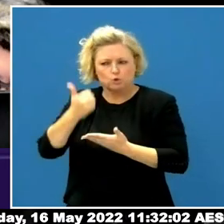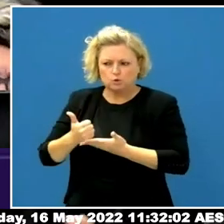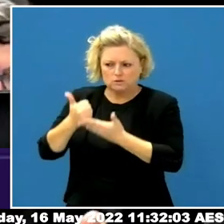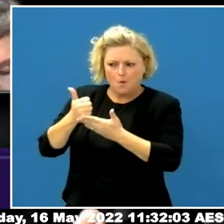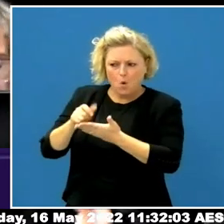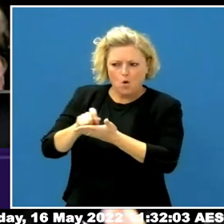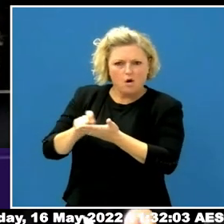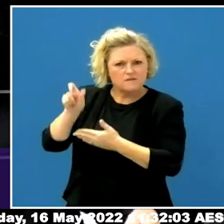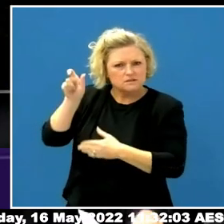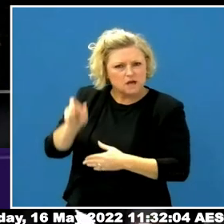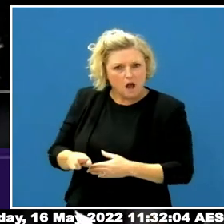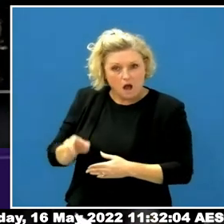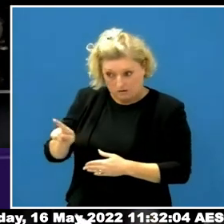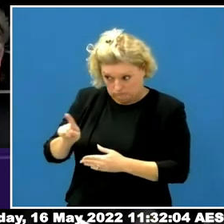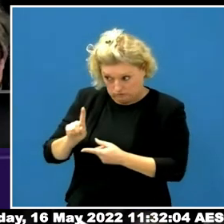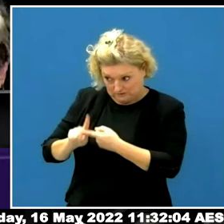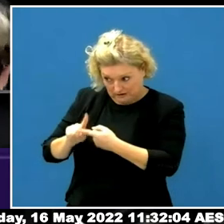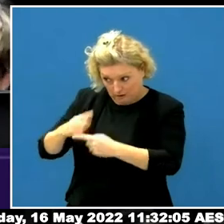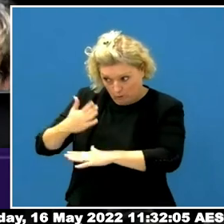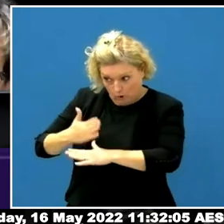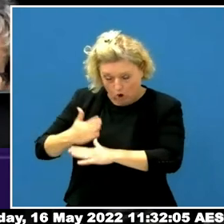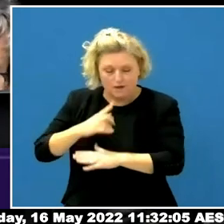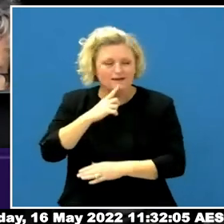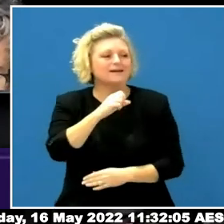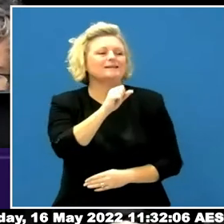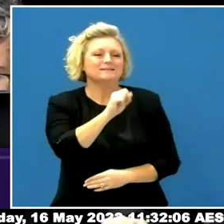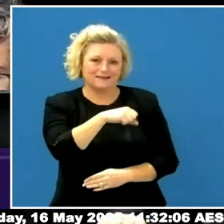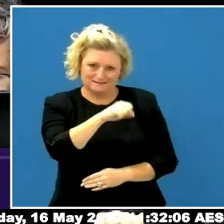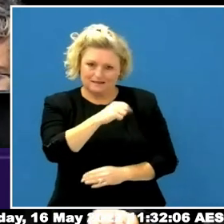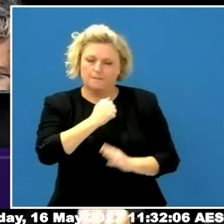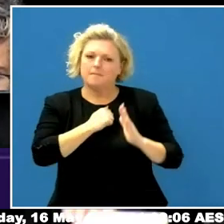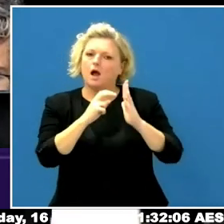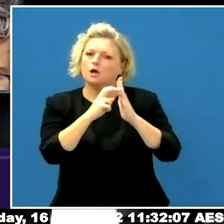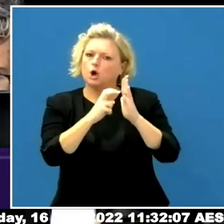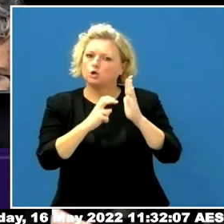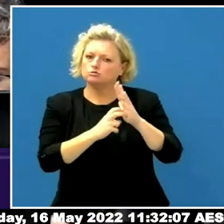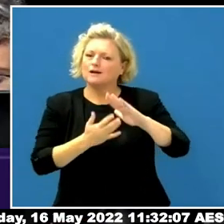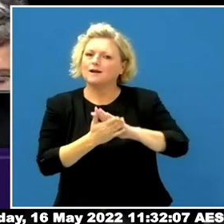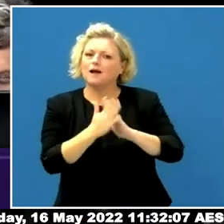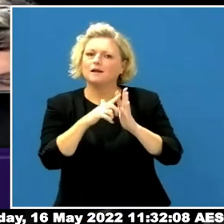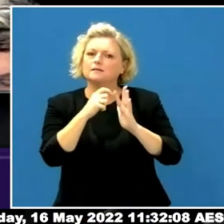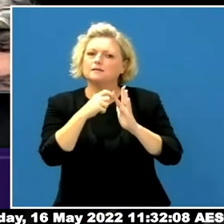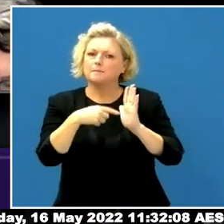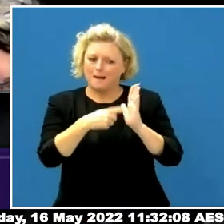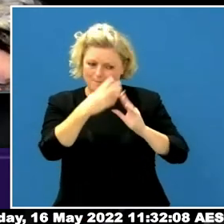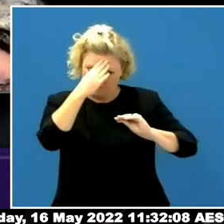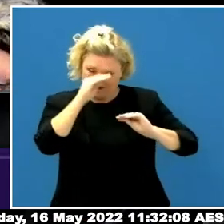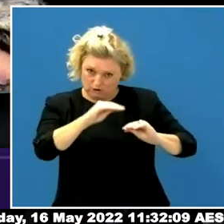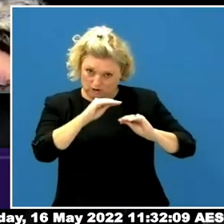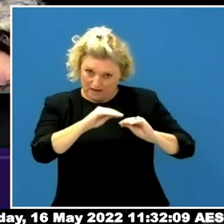Yes, I do and I also have a contract with the Department of Education for assist school travel for children with disabilities.